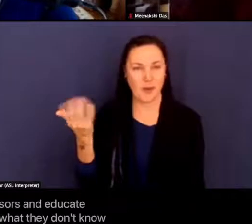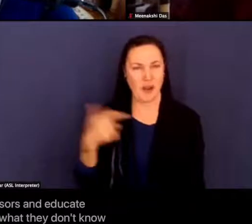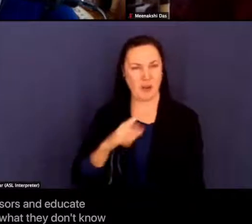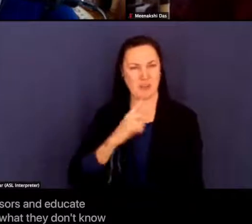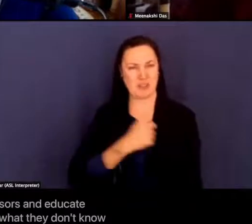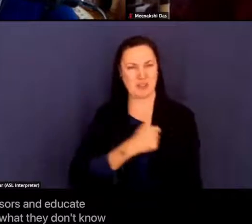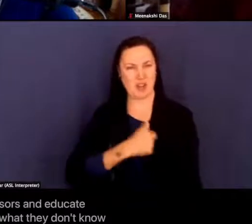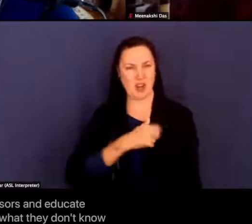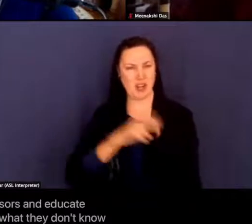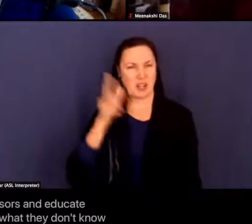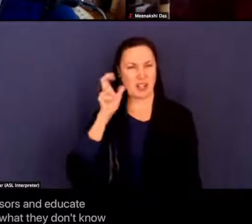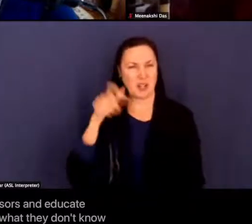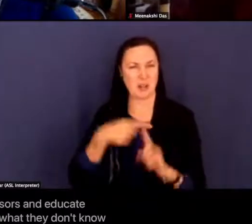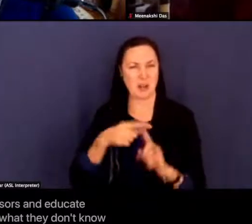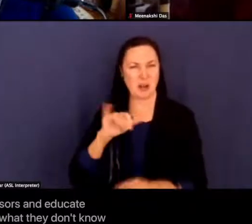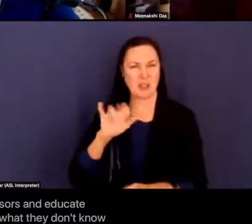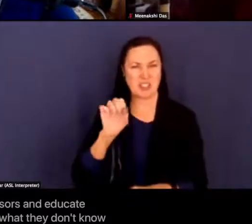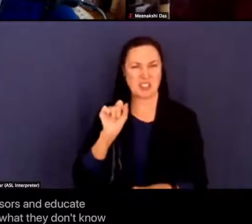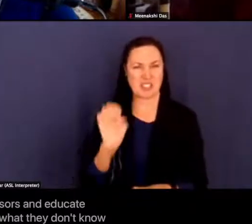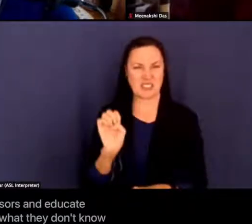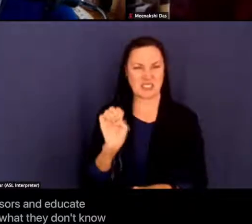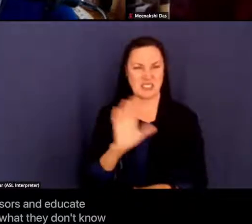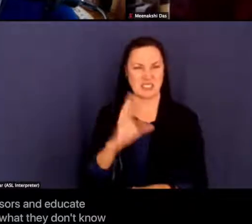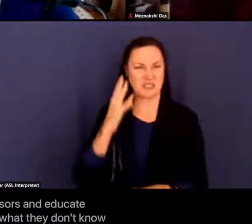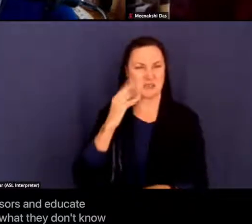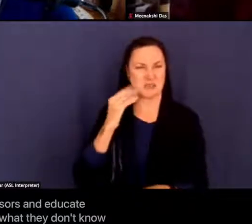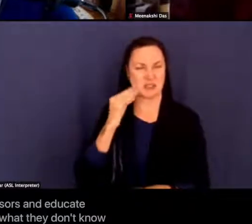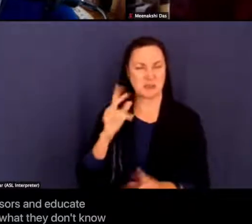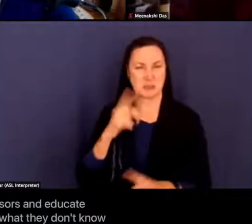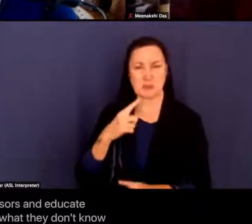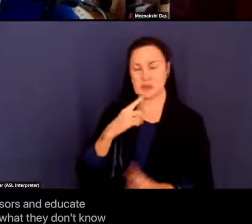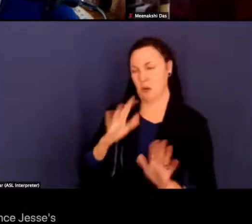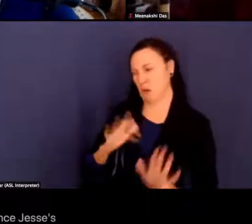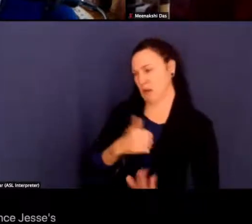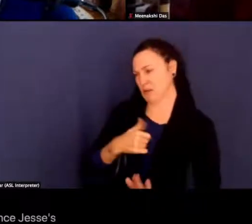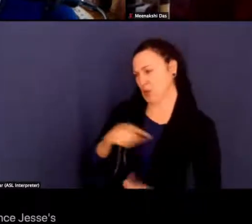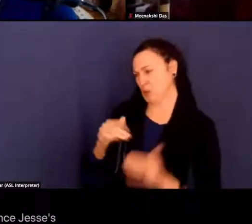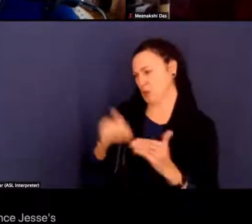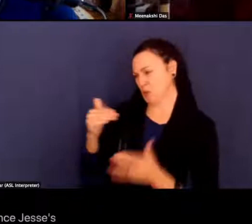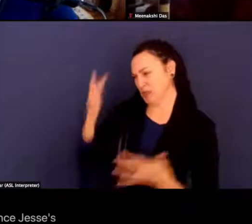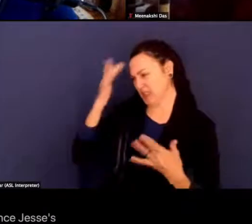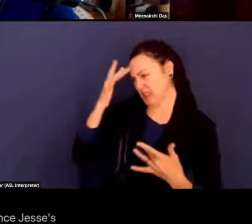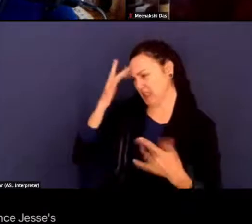would say you are too sick to come to class that's really unfortunate I can see where that would come